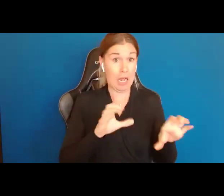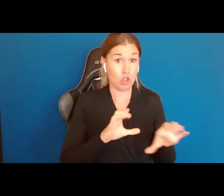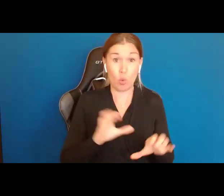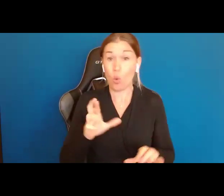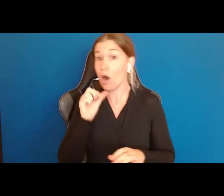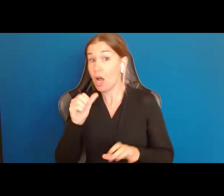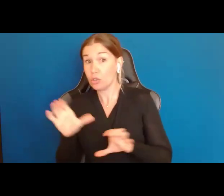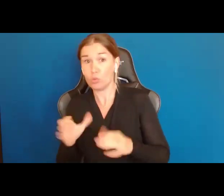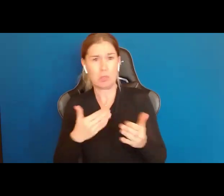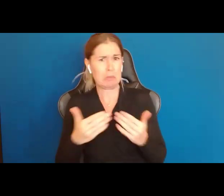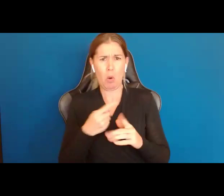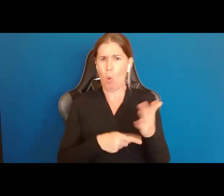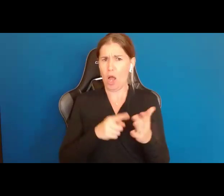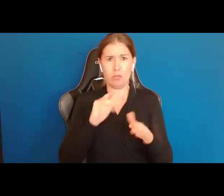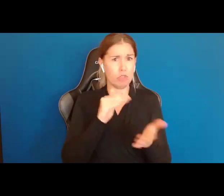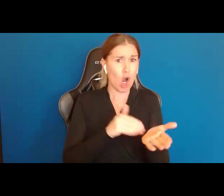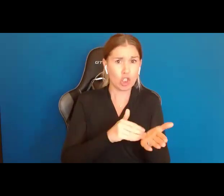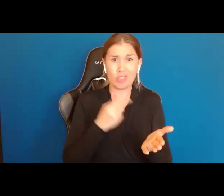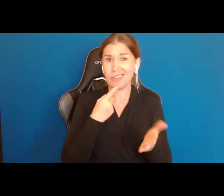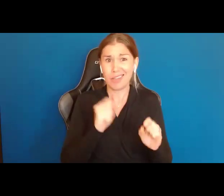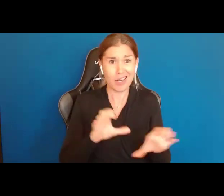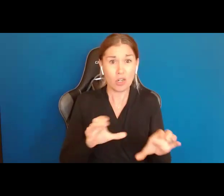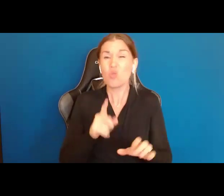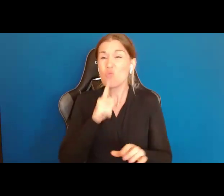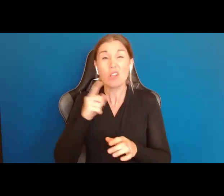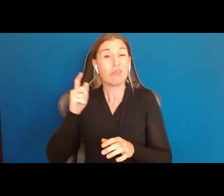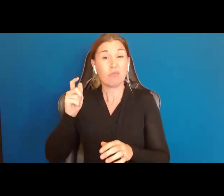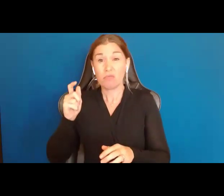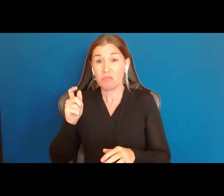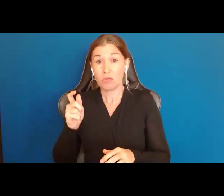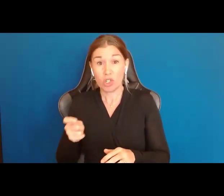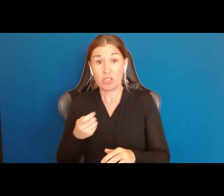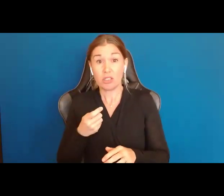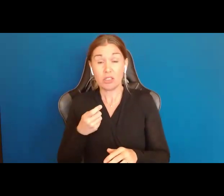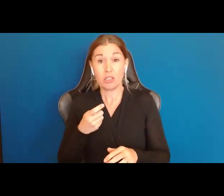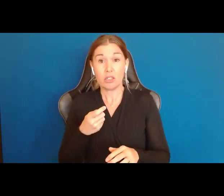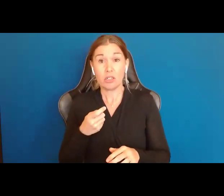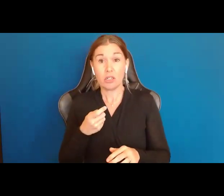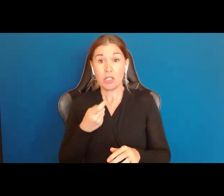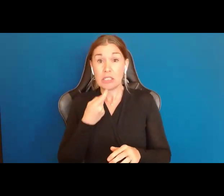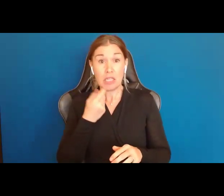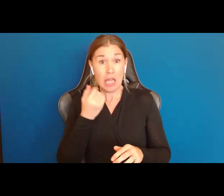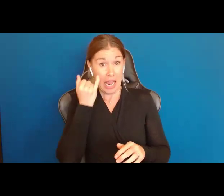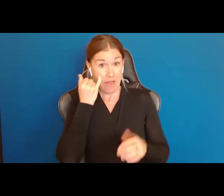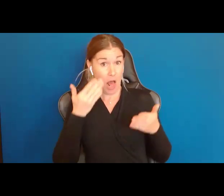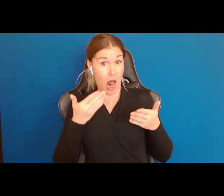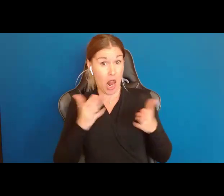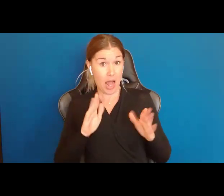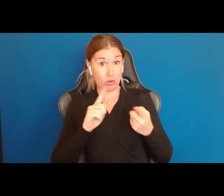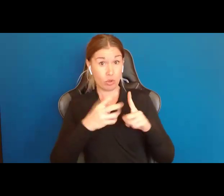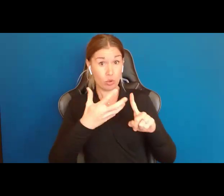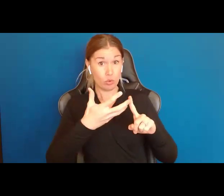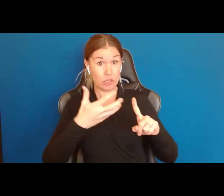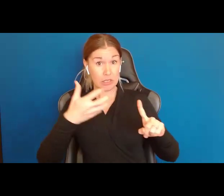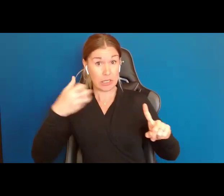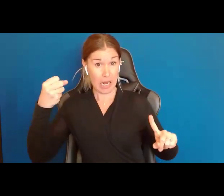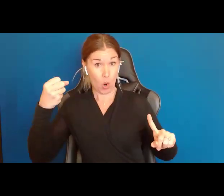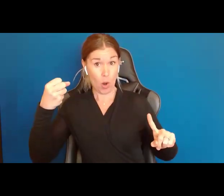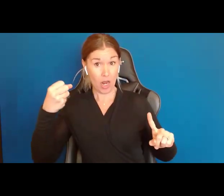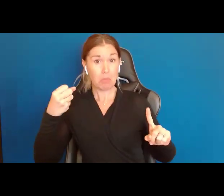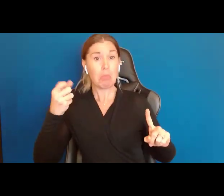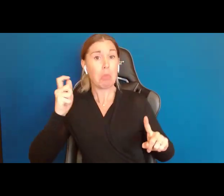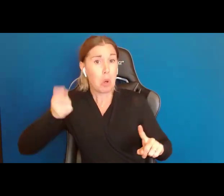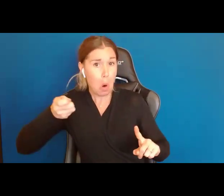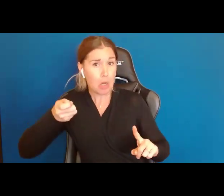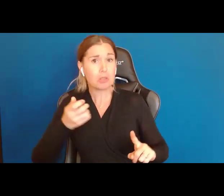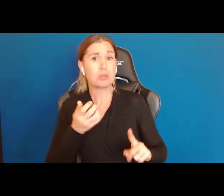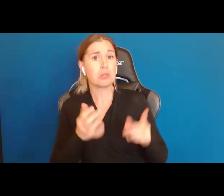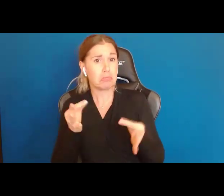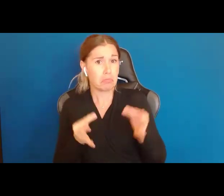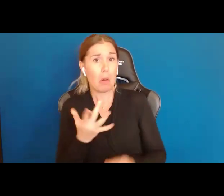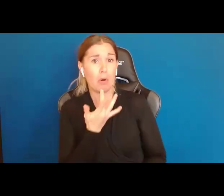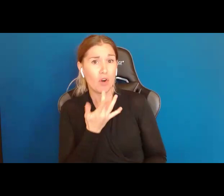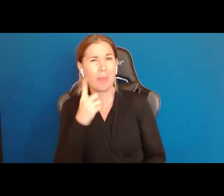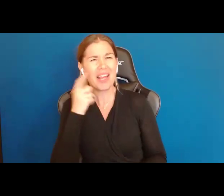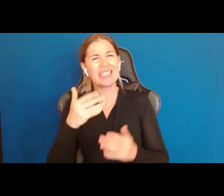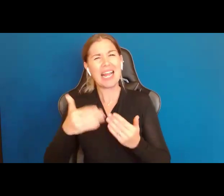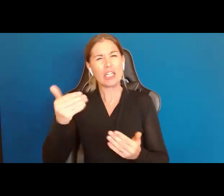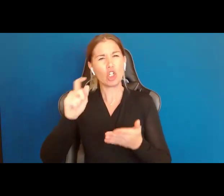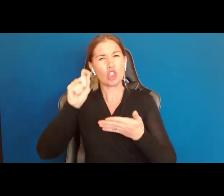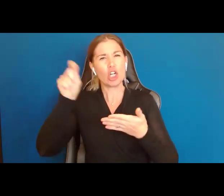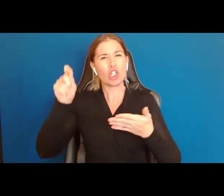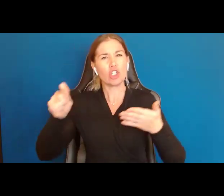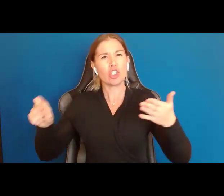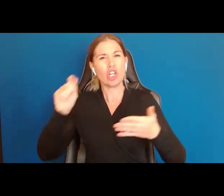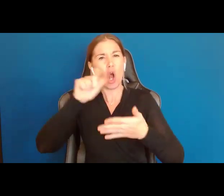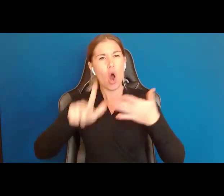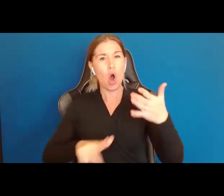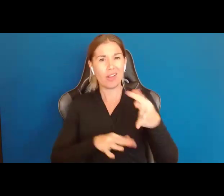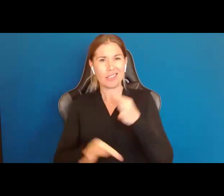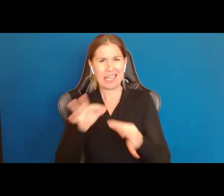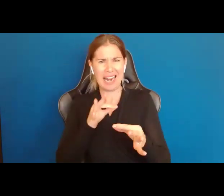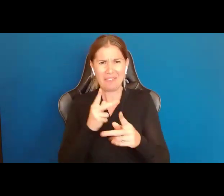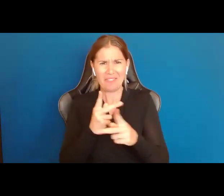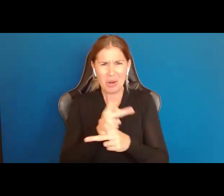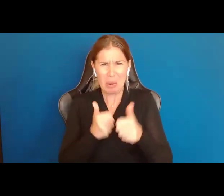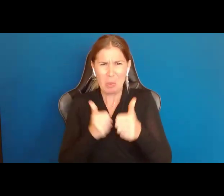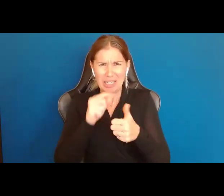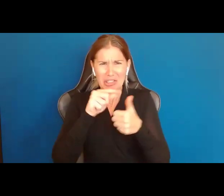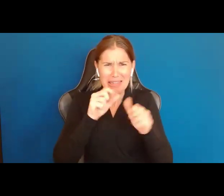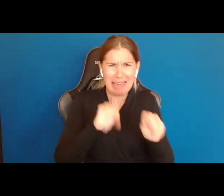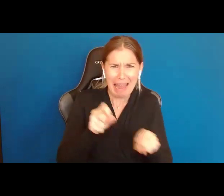As I've had judges tell me across this country, as long as you're allowed to take away all the rights, to call it plenary guardianships, courts are going to prefer that. Because its easier to check all the boxes than it is to figure out which ones to check. Does that mean guardianship